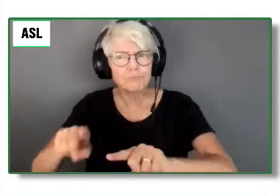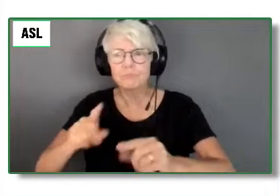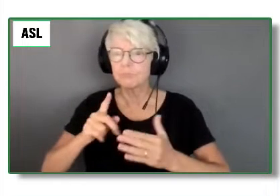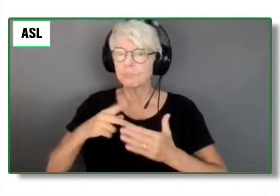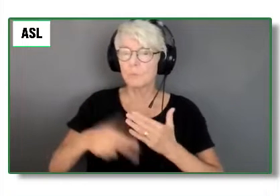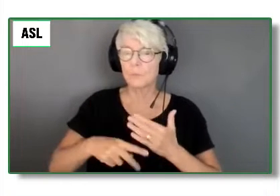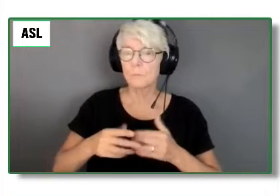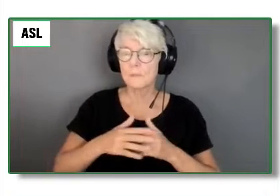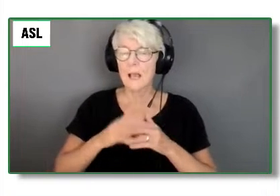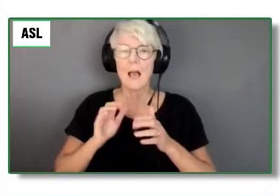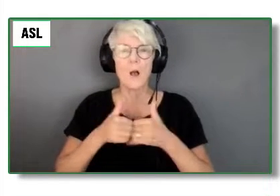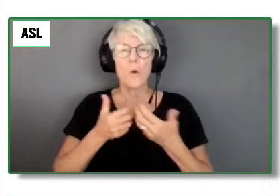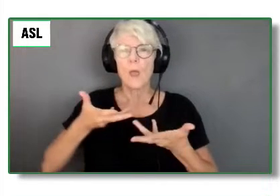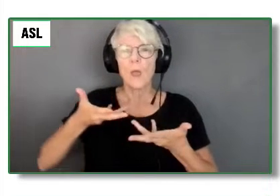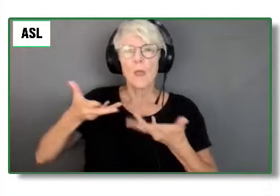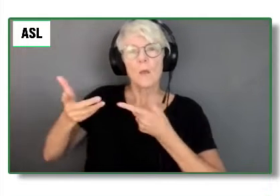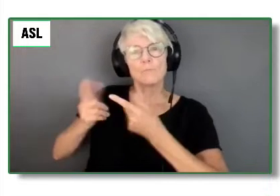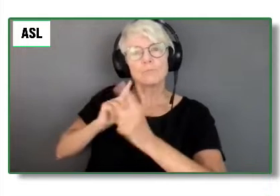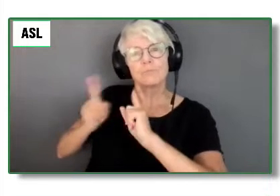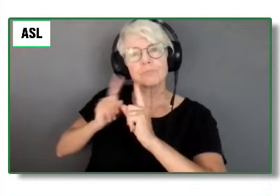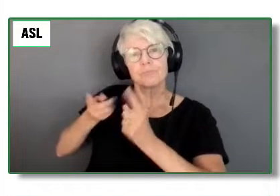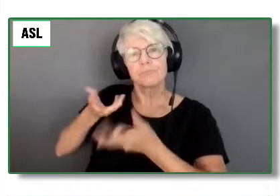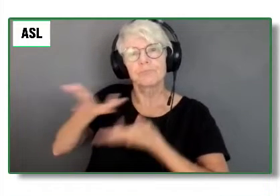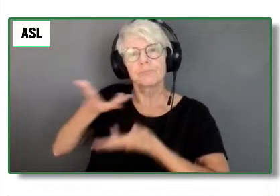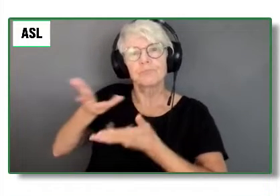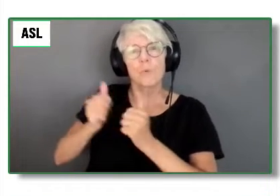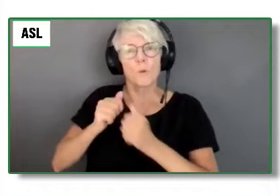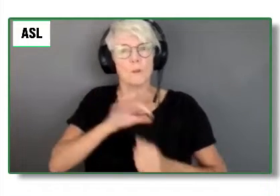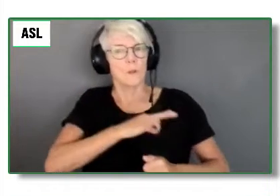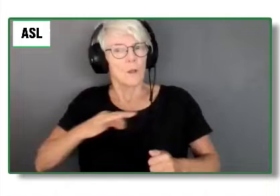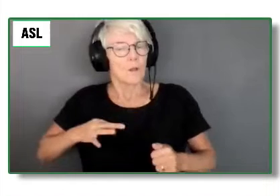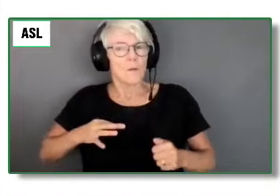participants in the program. This can include signage for trails and